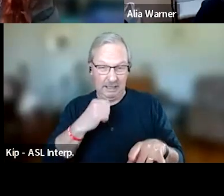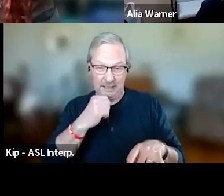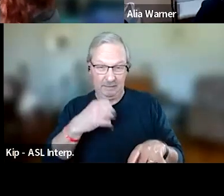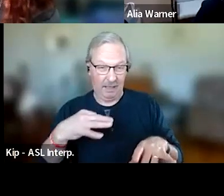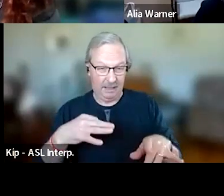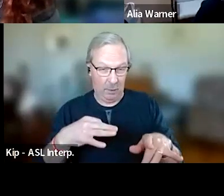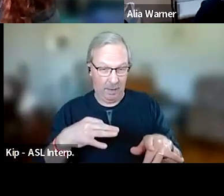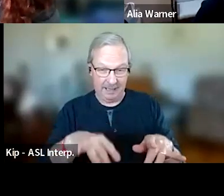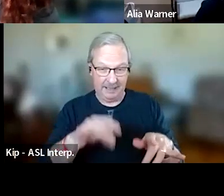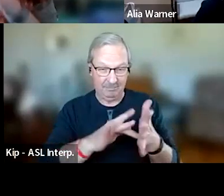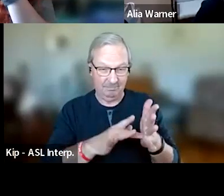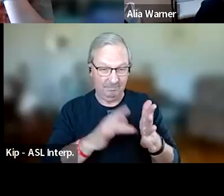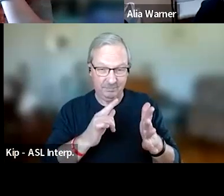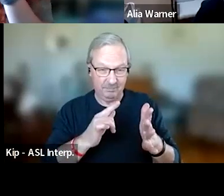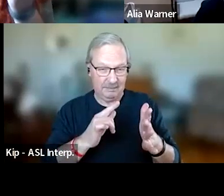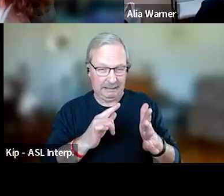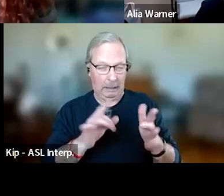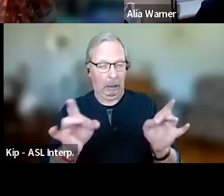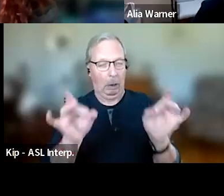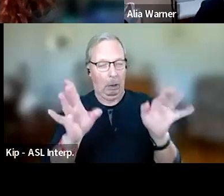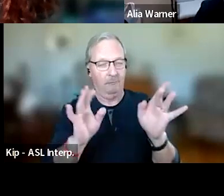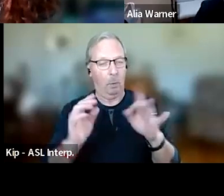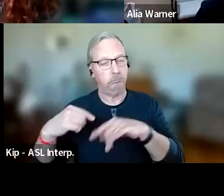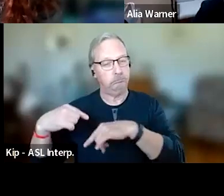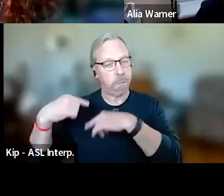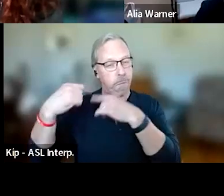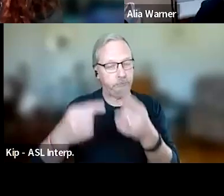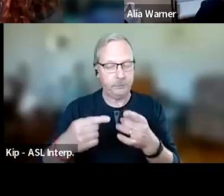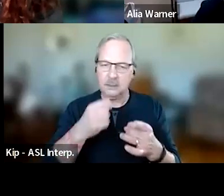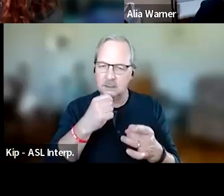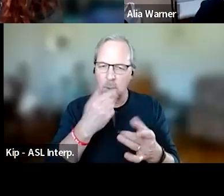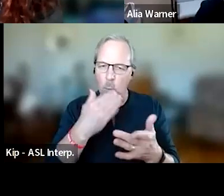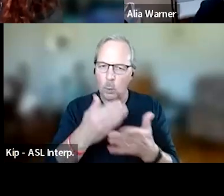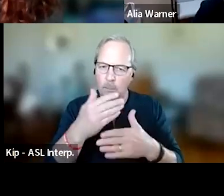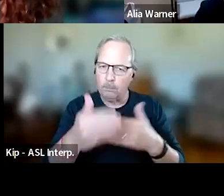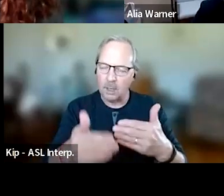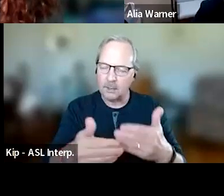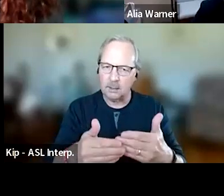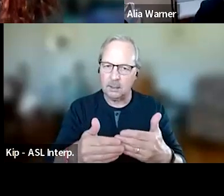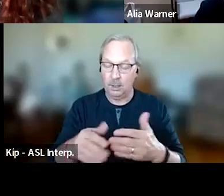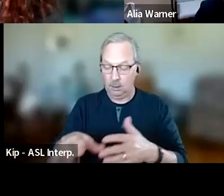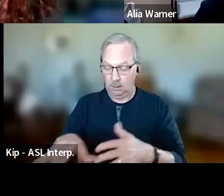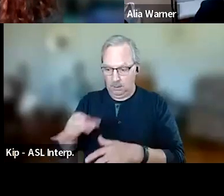It is not a fun process, you know, is you don't get that first pill and that's a magic pill. It takes years and it, you know,